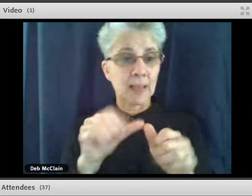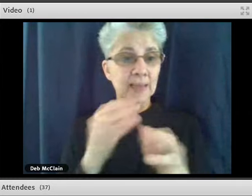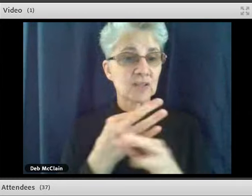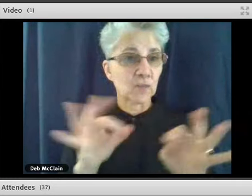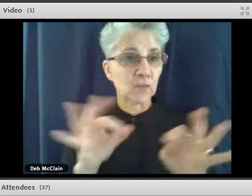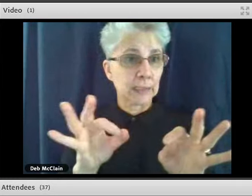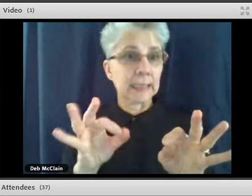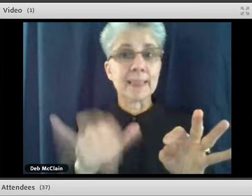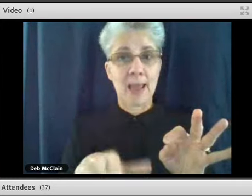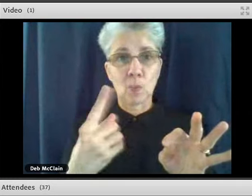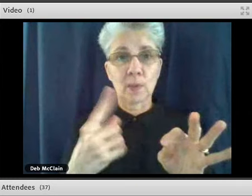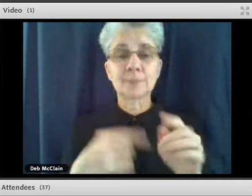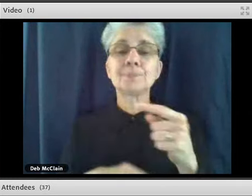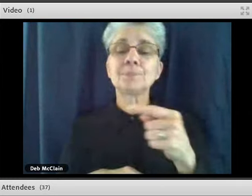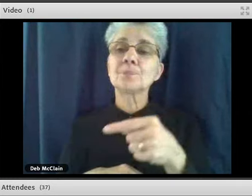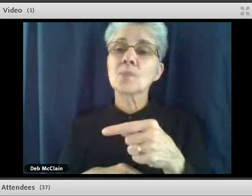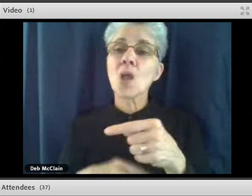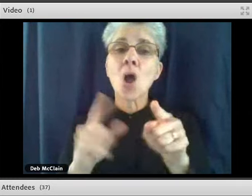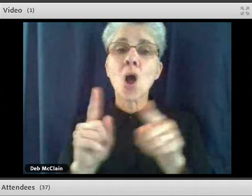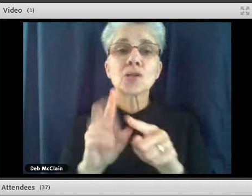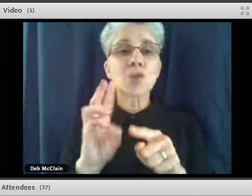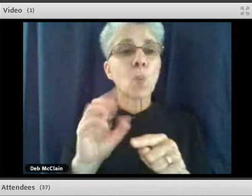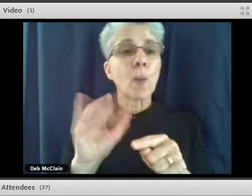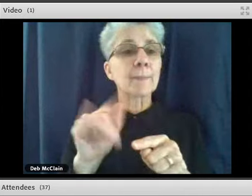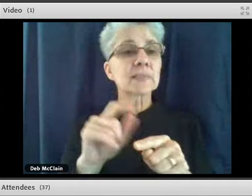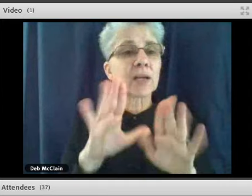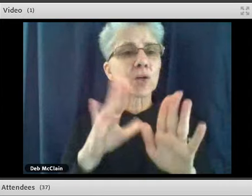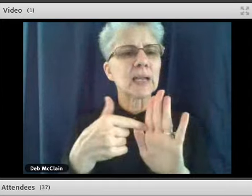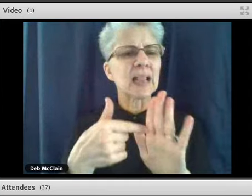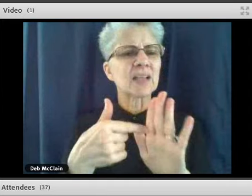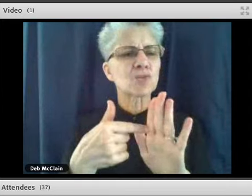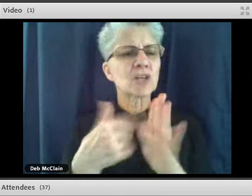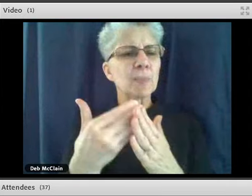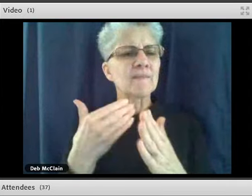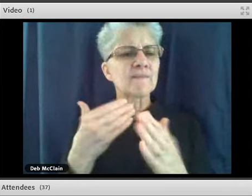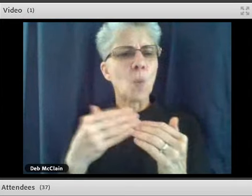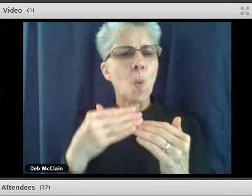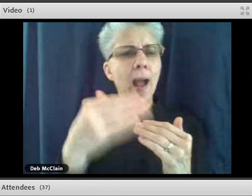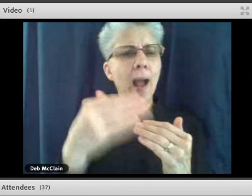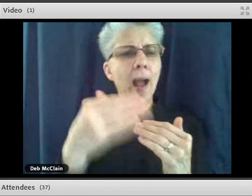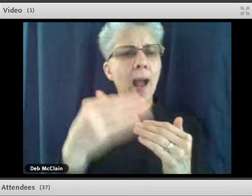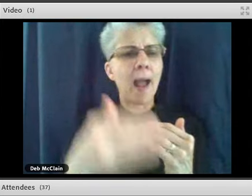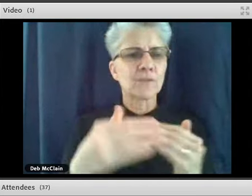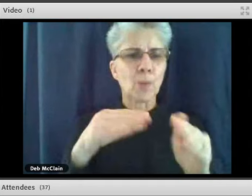Cynthia says, "It's a great place. It's free." This website, here, is a really good illustration